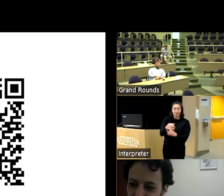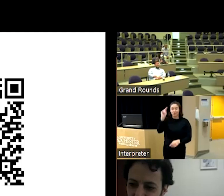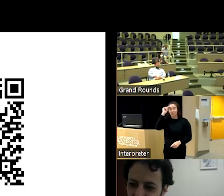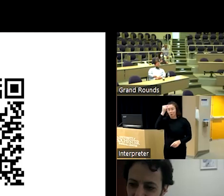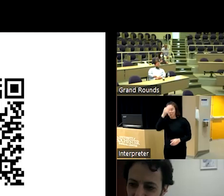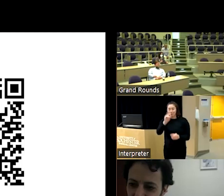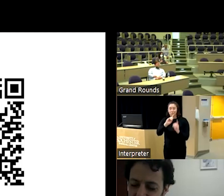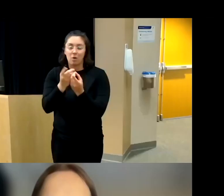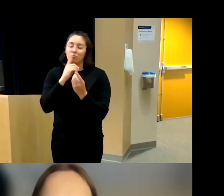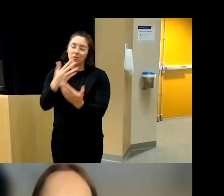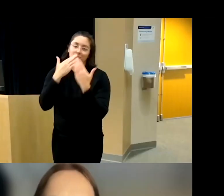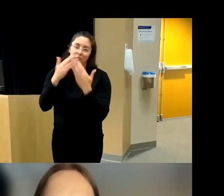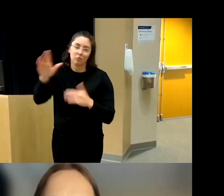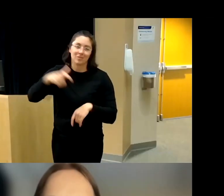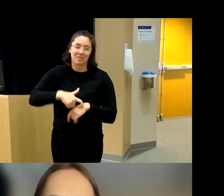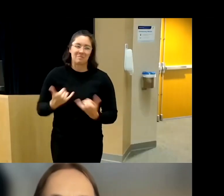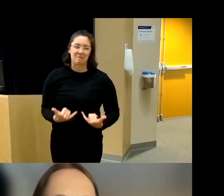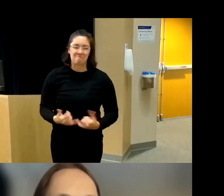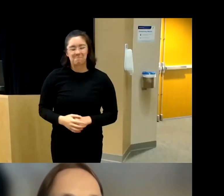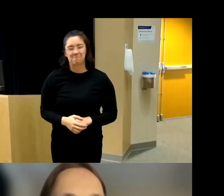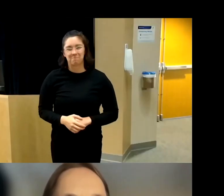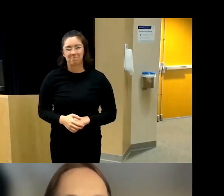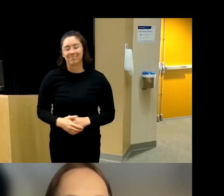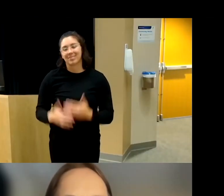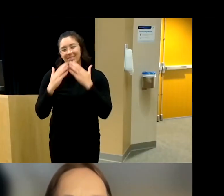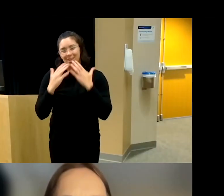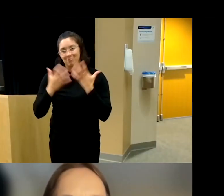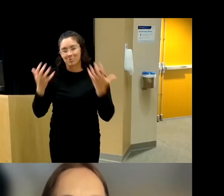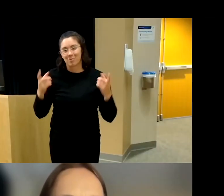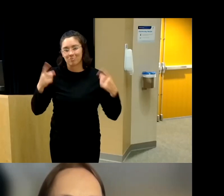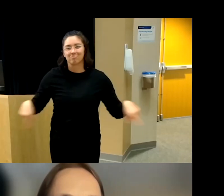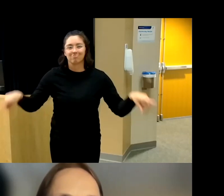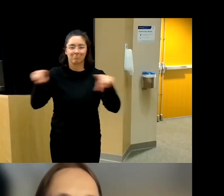here we're very grateful for your time today and thank you so much to all of you who are in